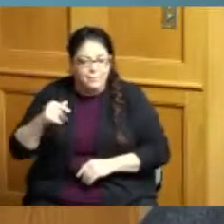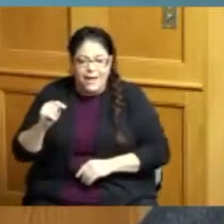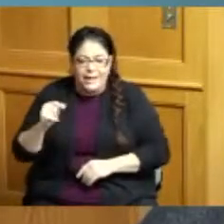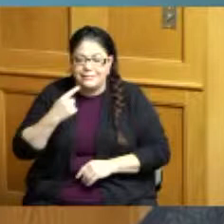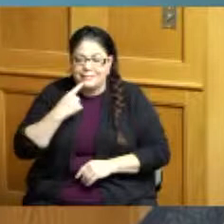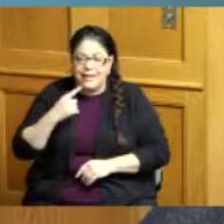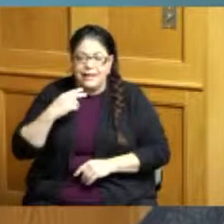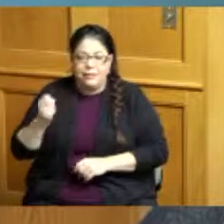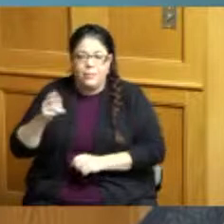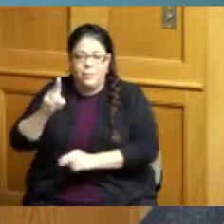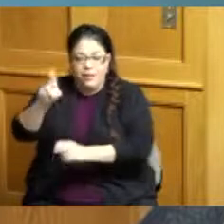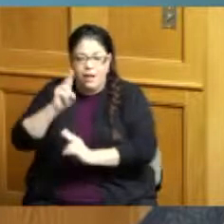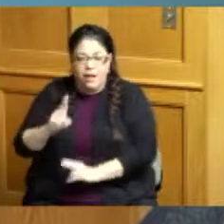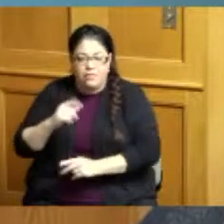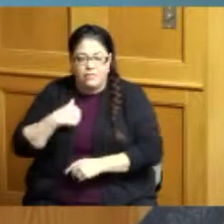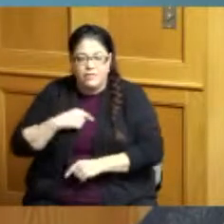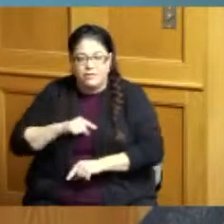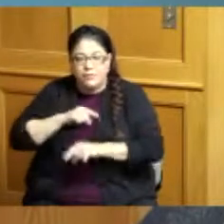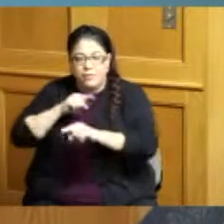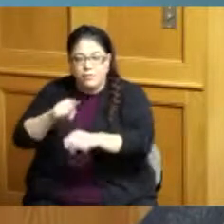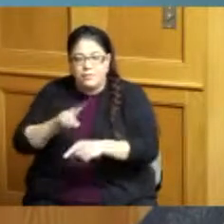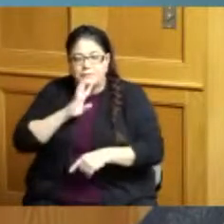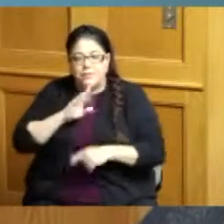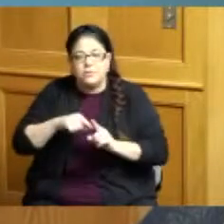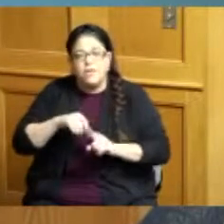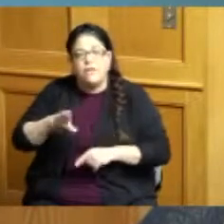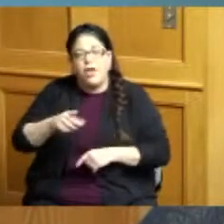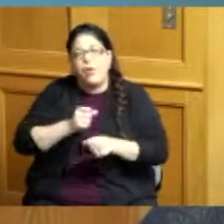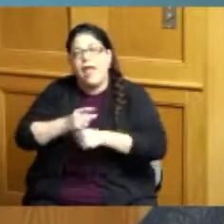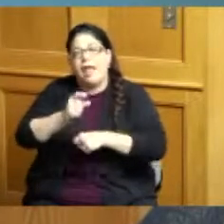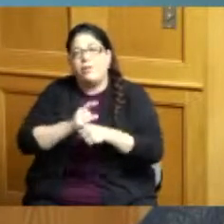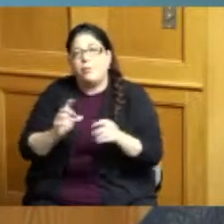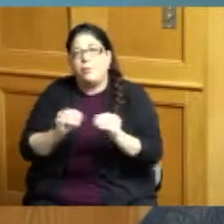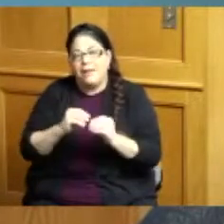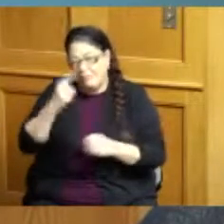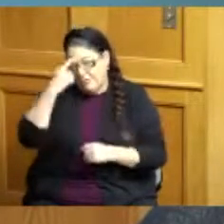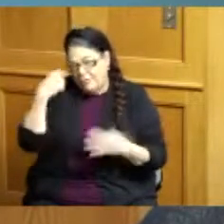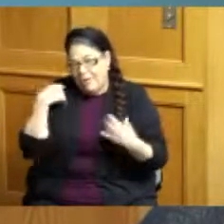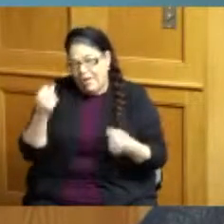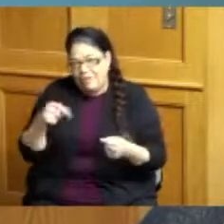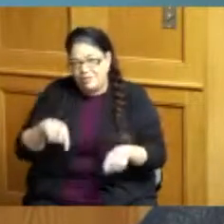honored for me to speak at the mental health annual meeting this year I'm so honored that